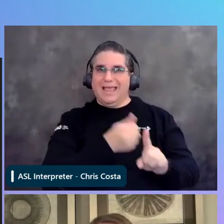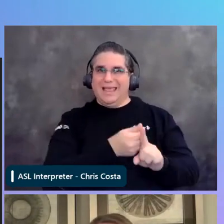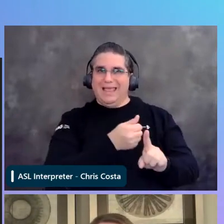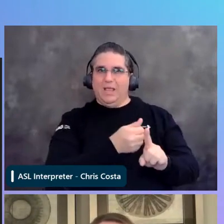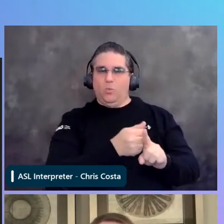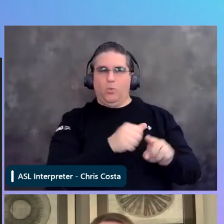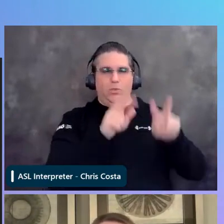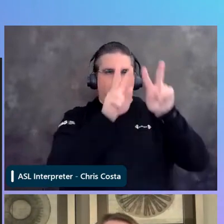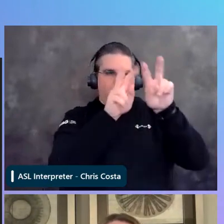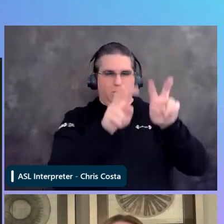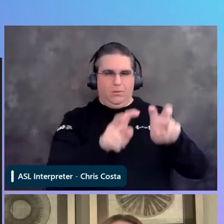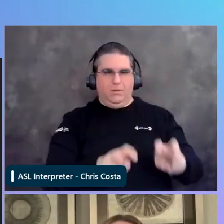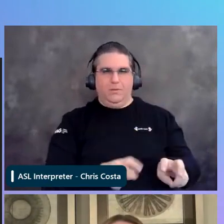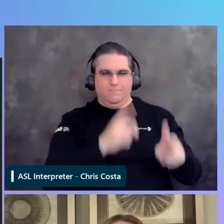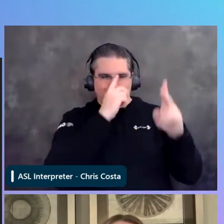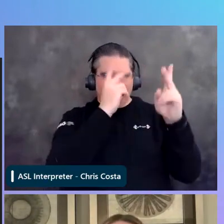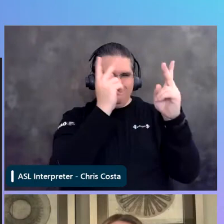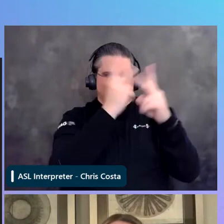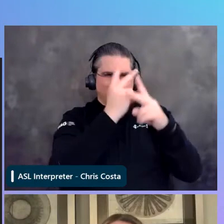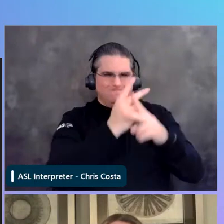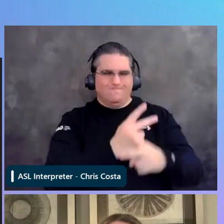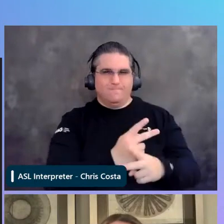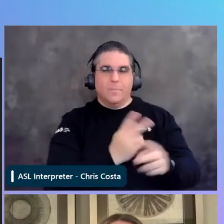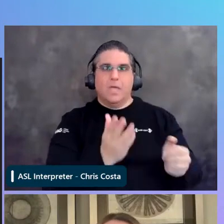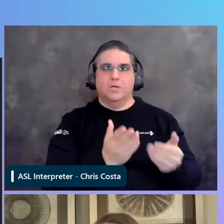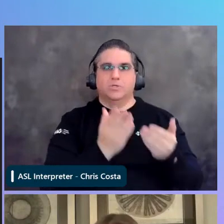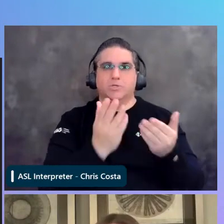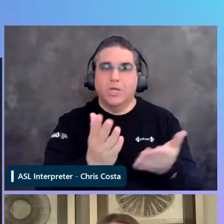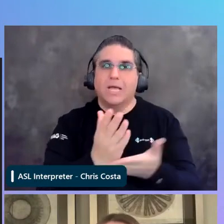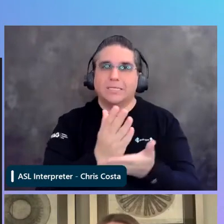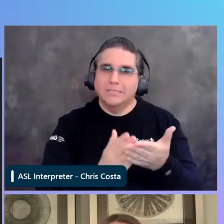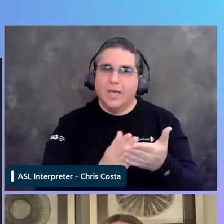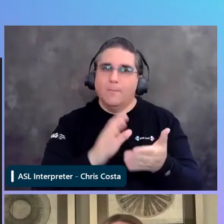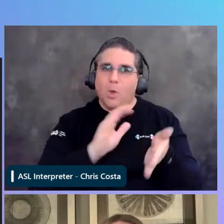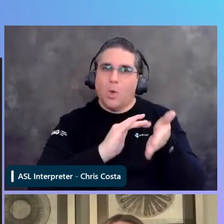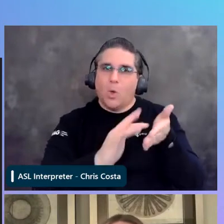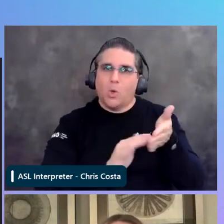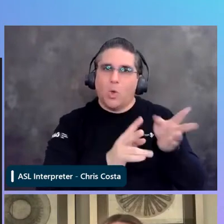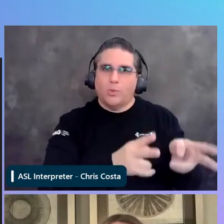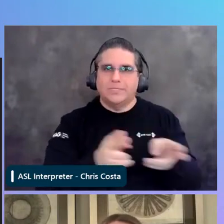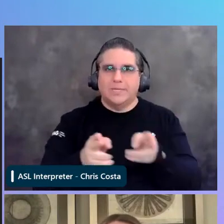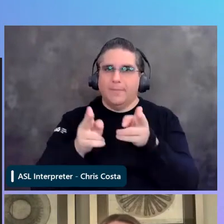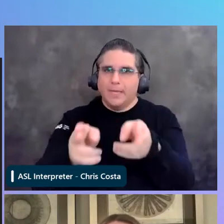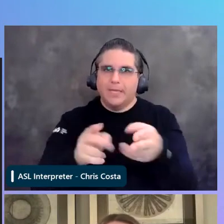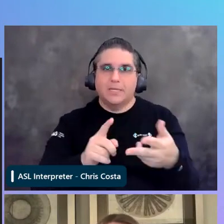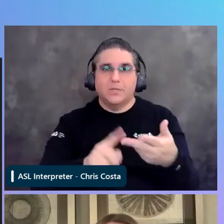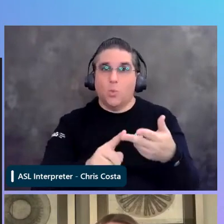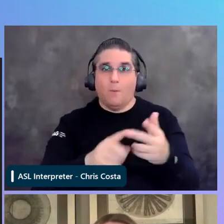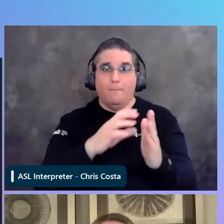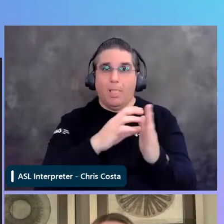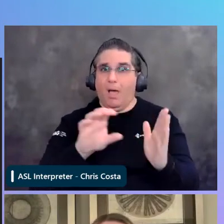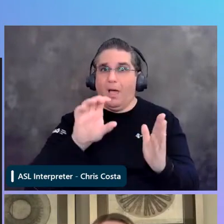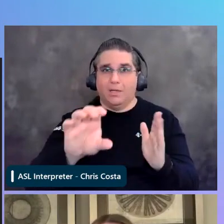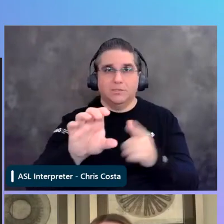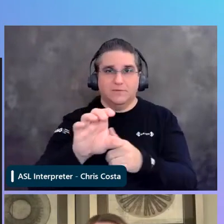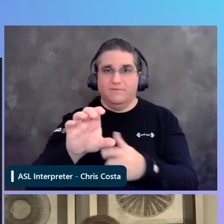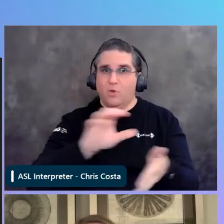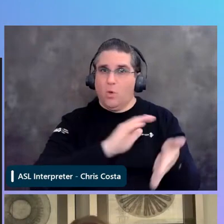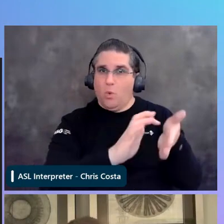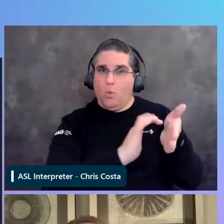intelligently suggests relevant code snippets, functions, or even entire blocks of code that